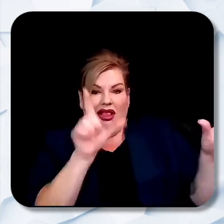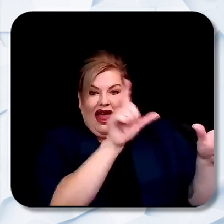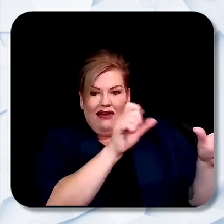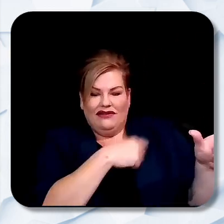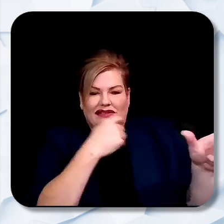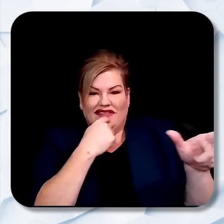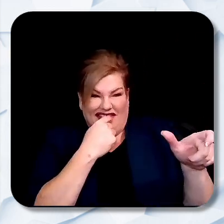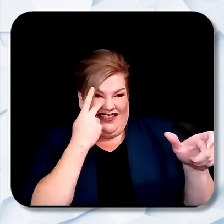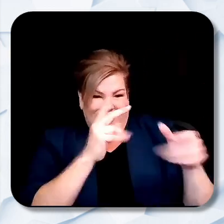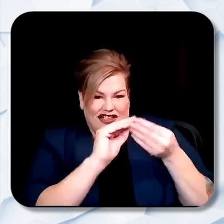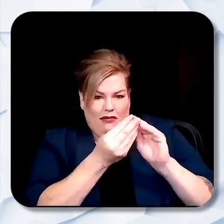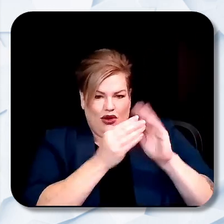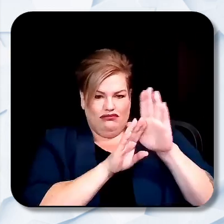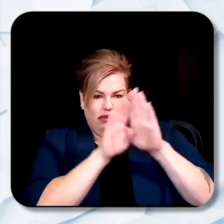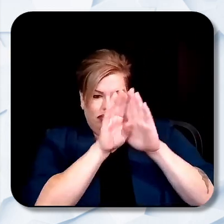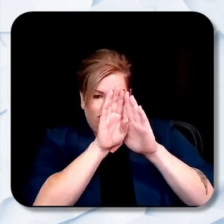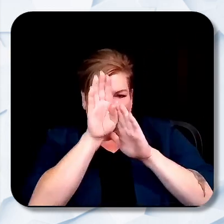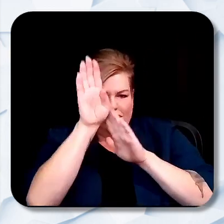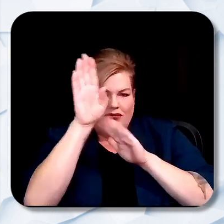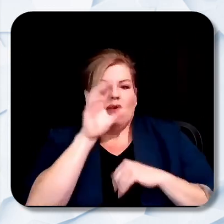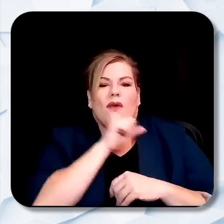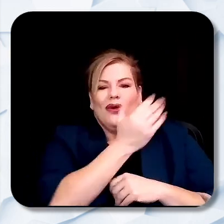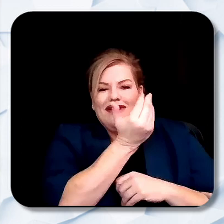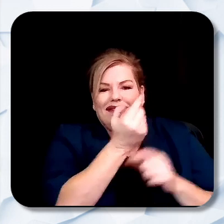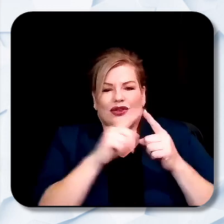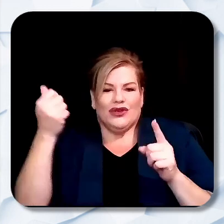rise in Fentanyl deaths, and fifteen to nineteen-year olds uh in in California.